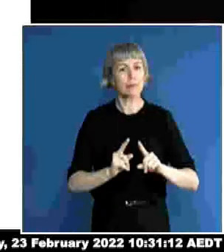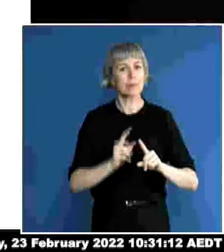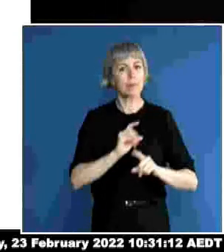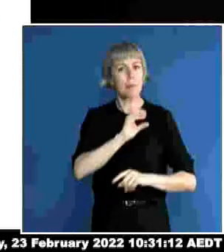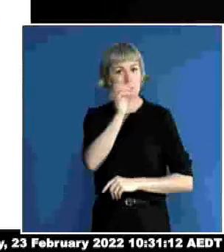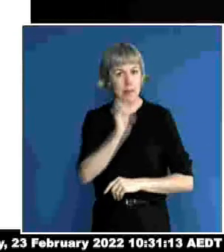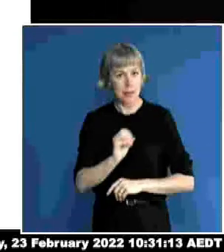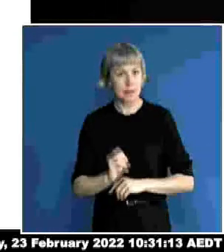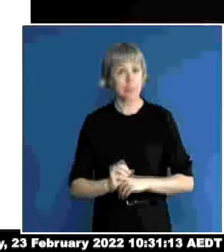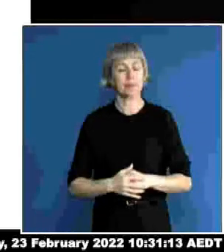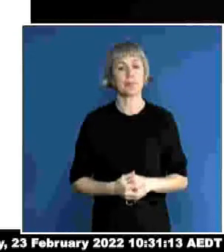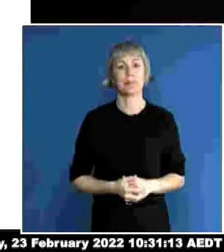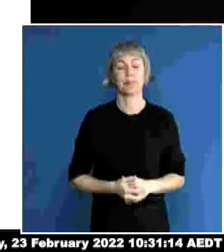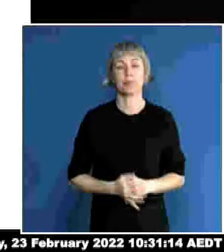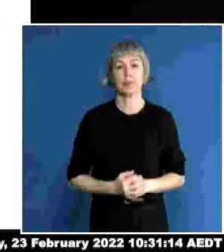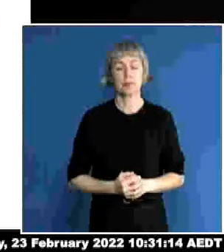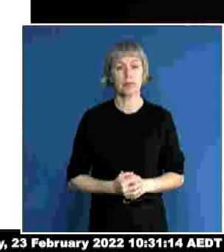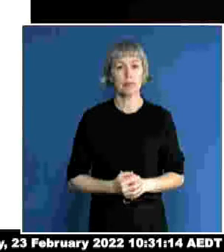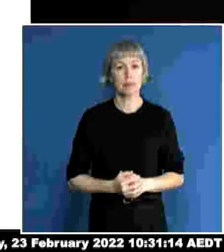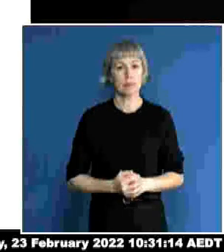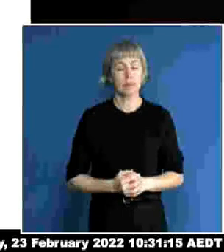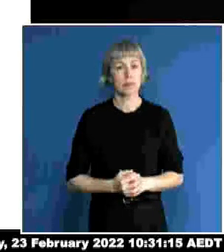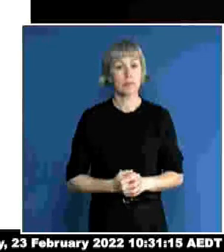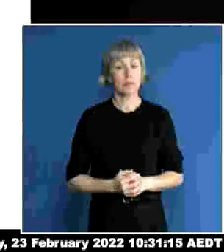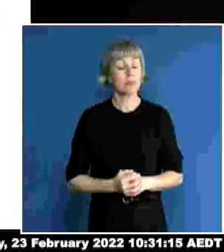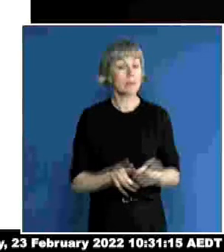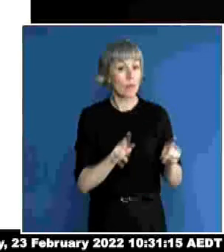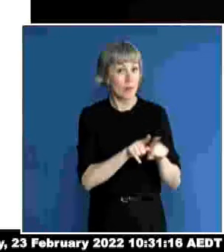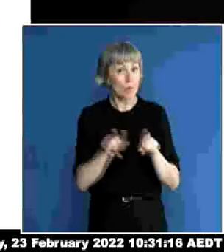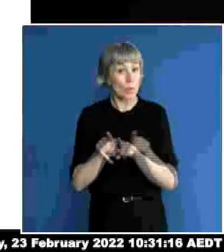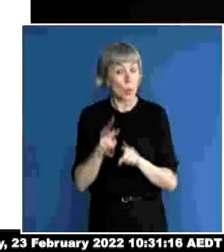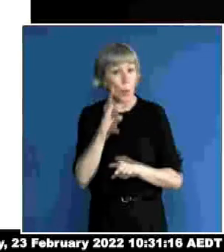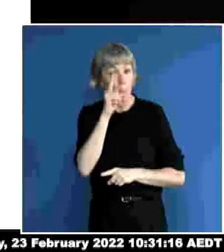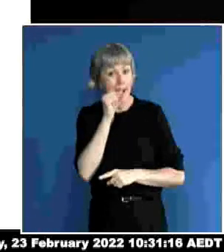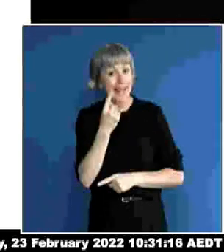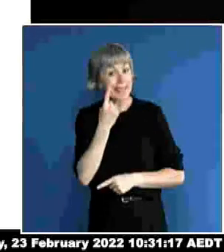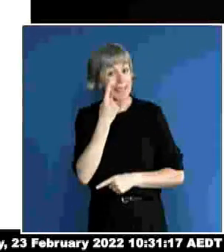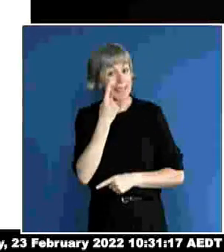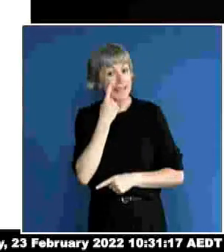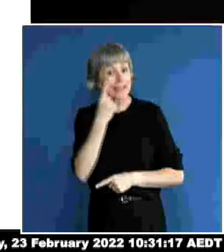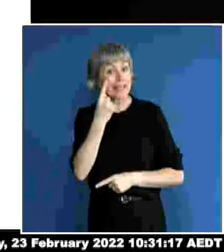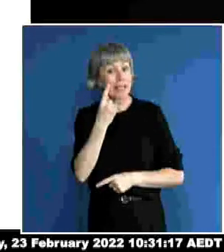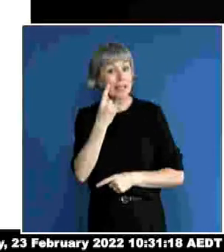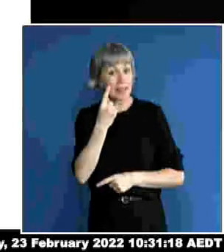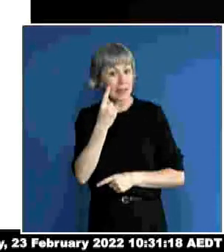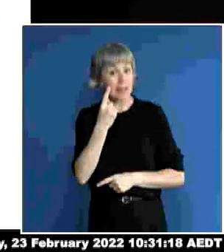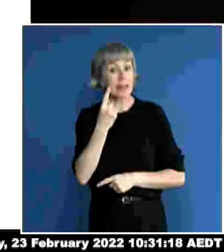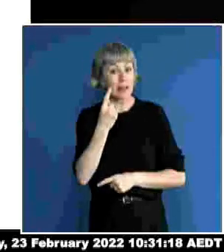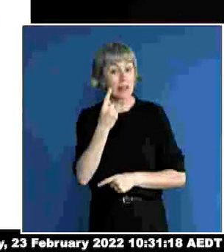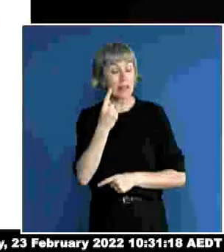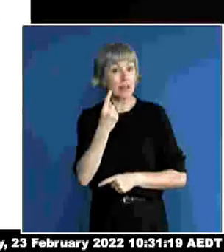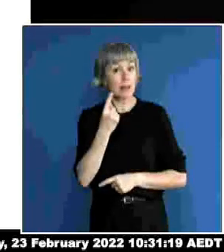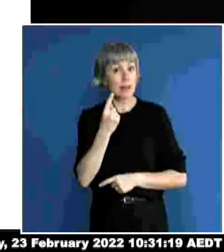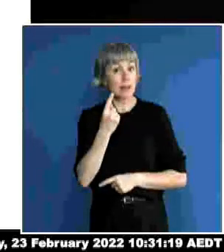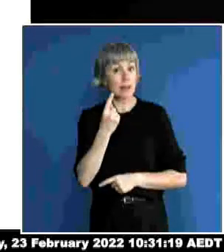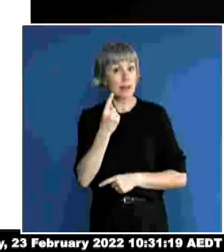You will also see the numbers are broadly even between male and female participants in the DES program.